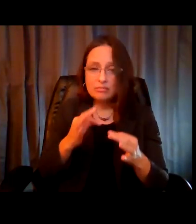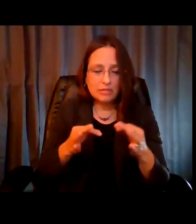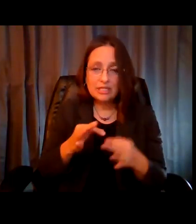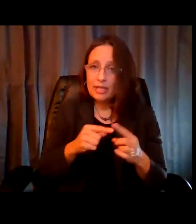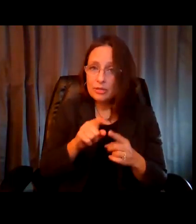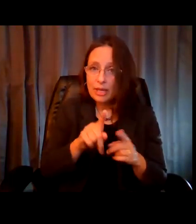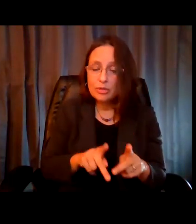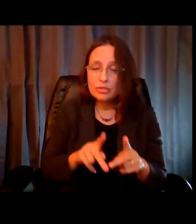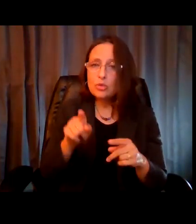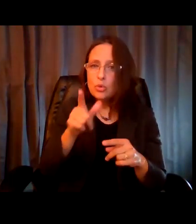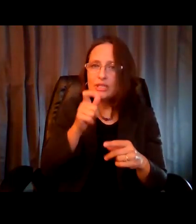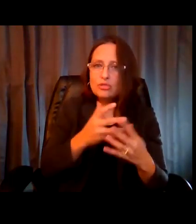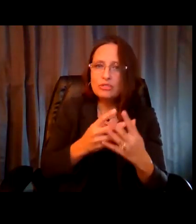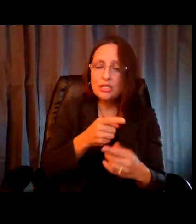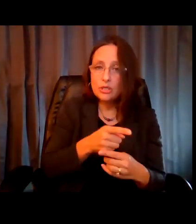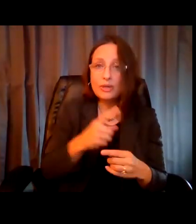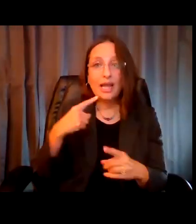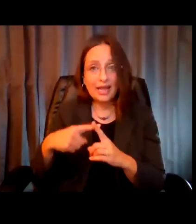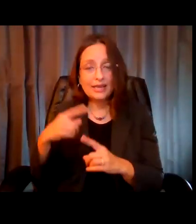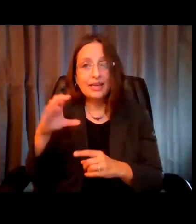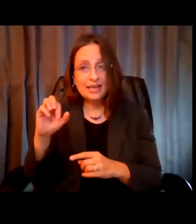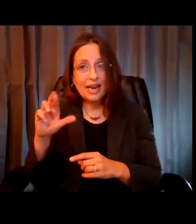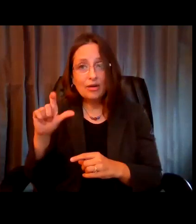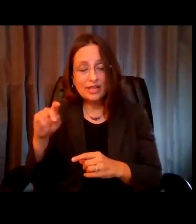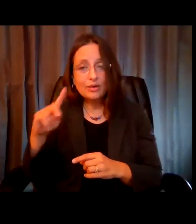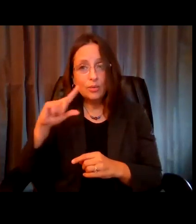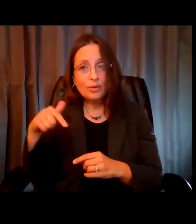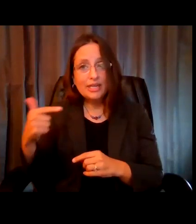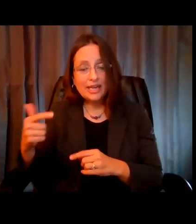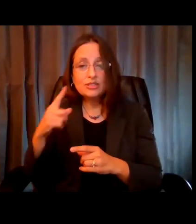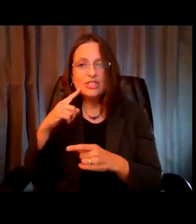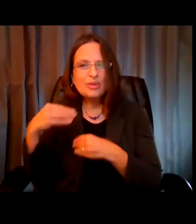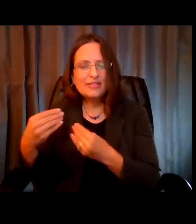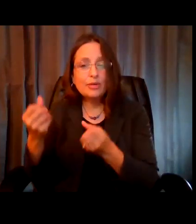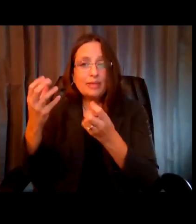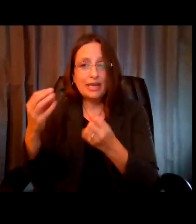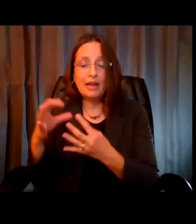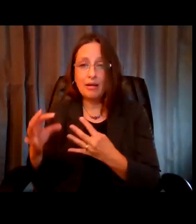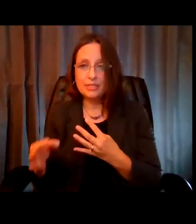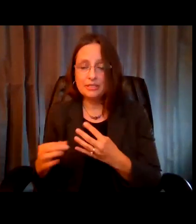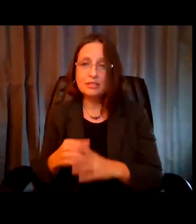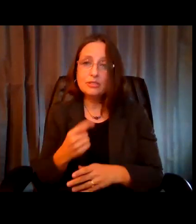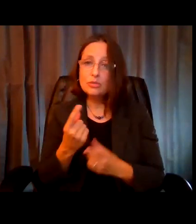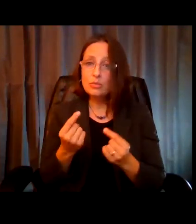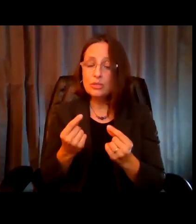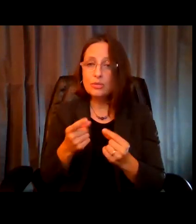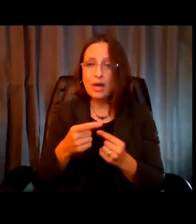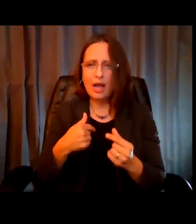communication. Scheduling, even a virtual visit, afterwards, can be very helpful.